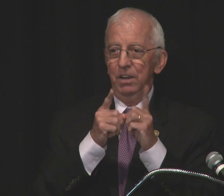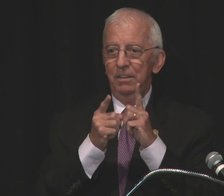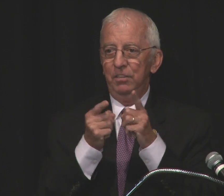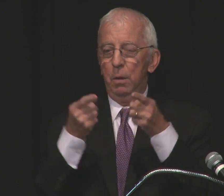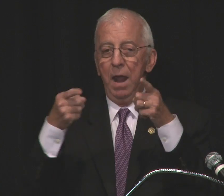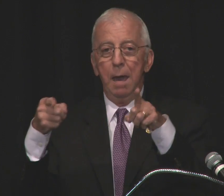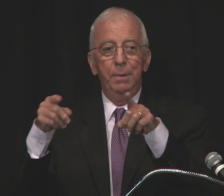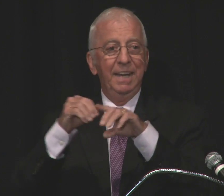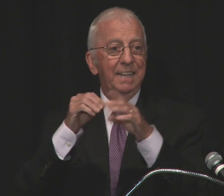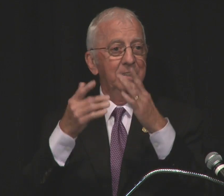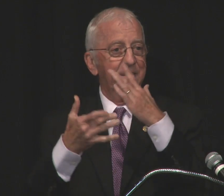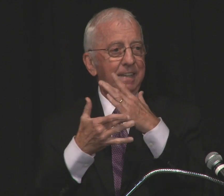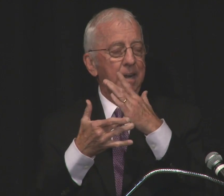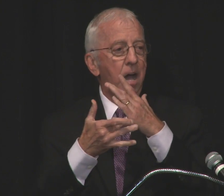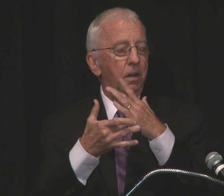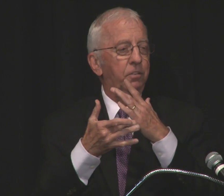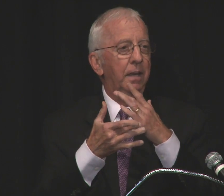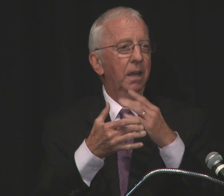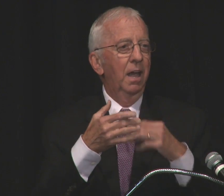and changes that were happening in technology.